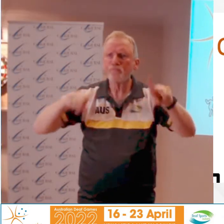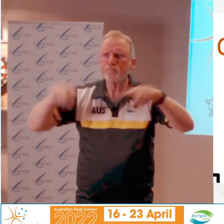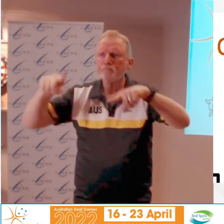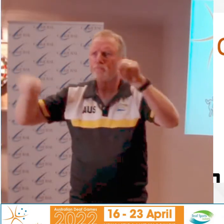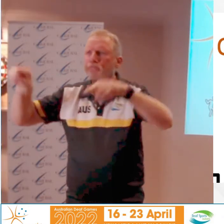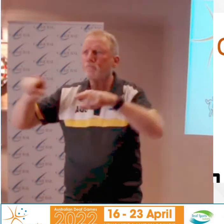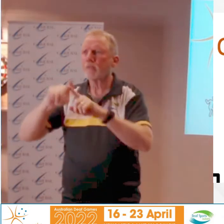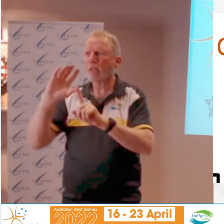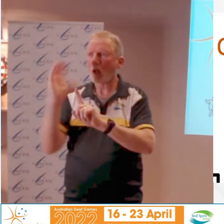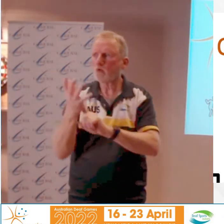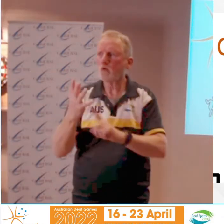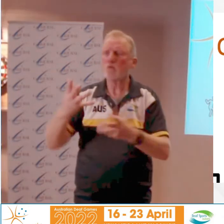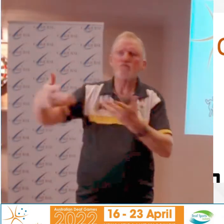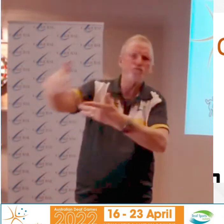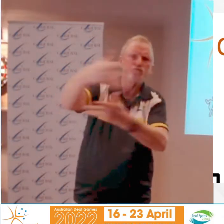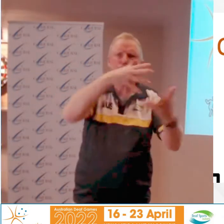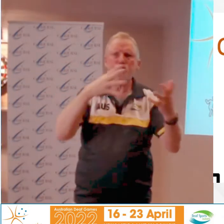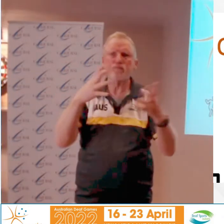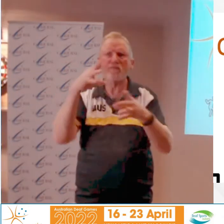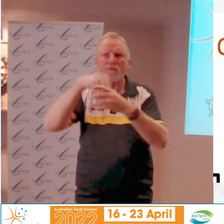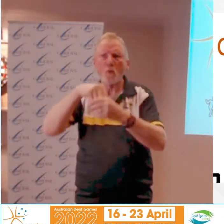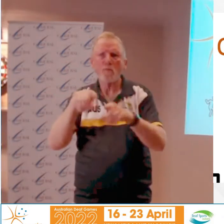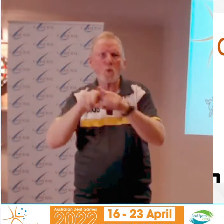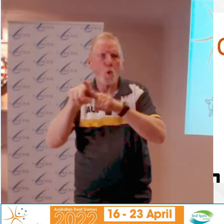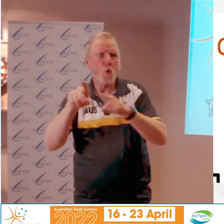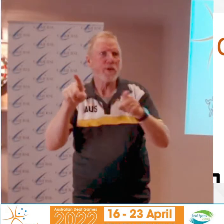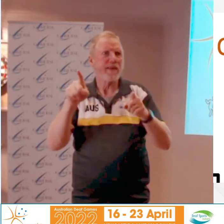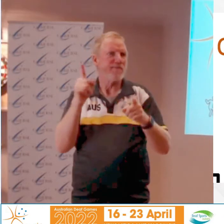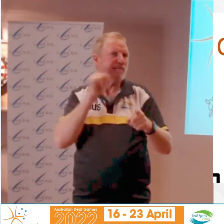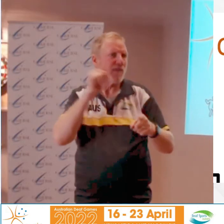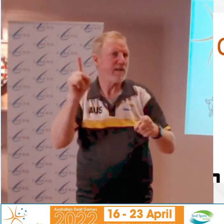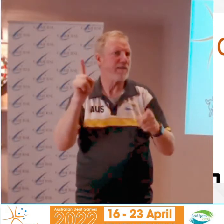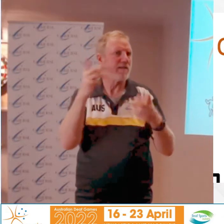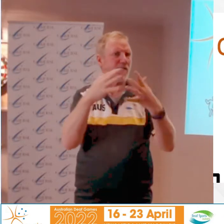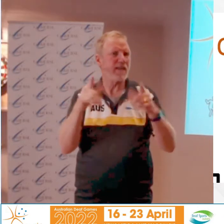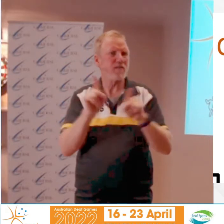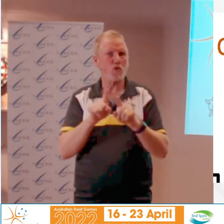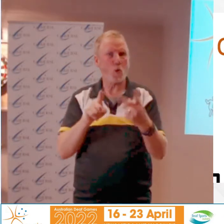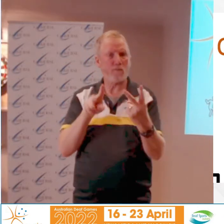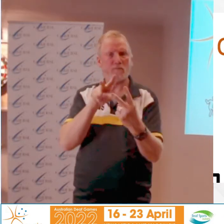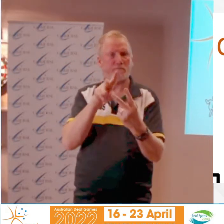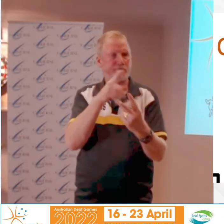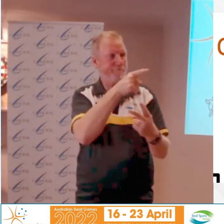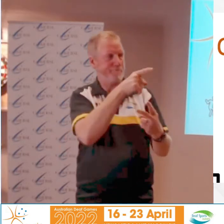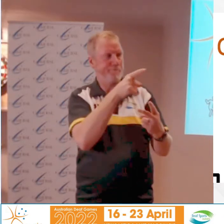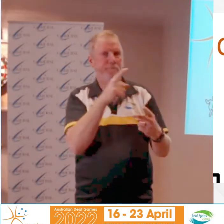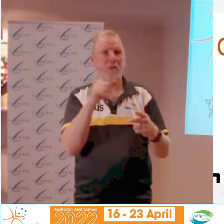a strong social and cultural component to the Australian best games people come along for fun